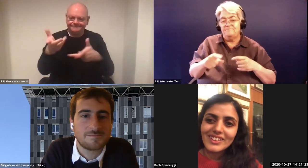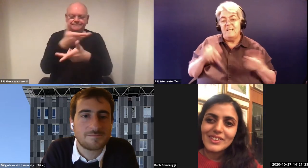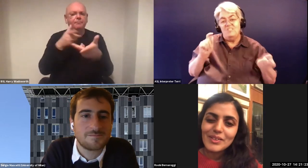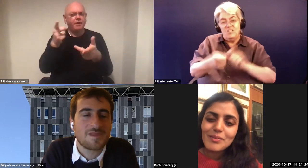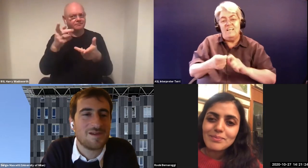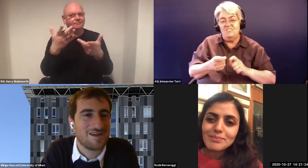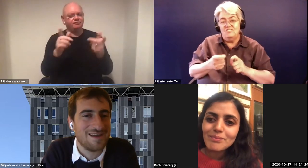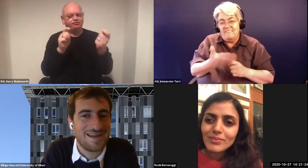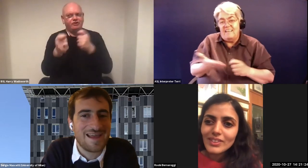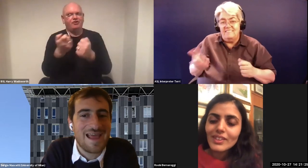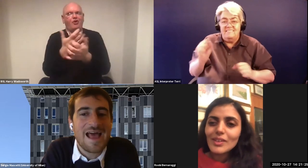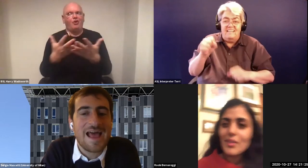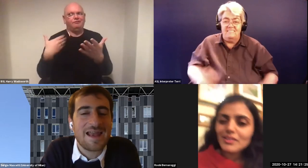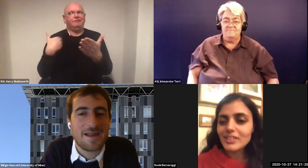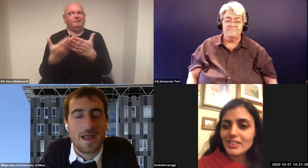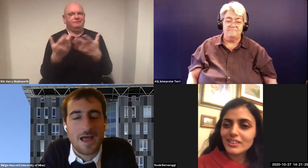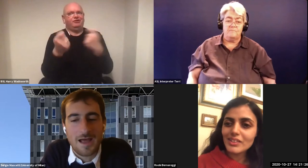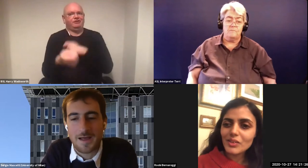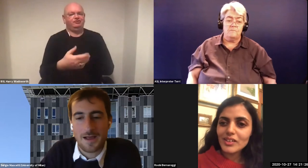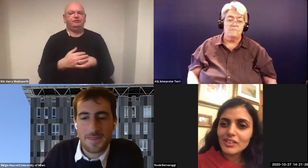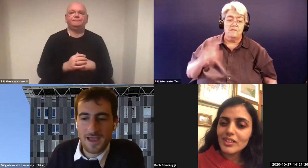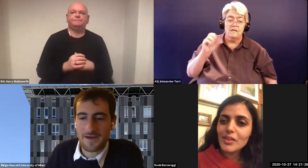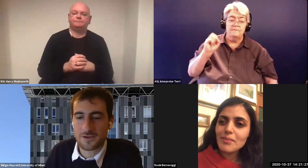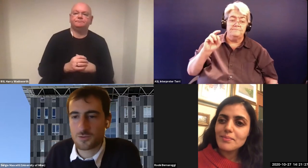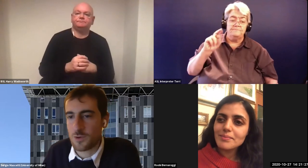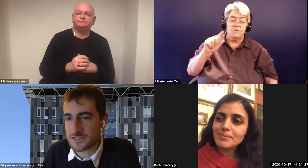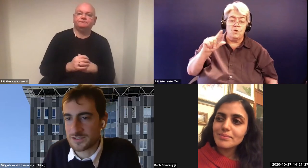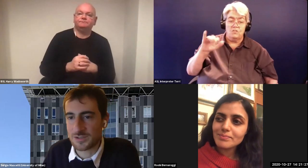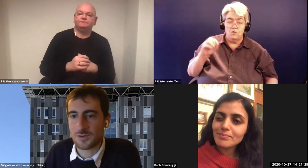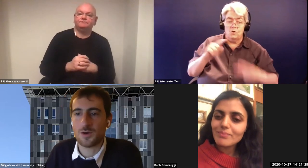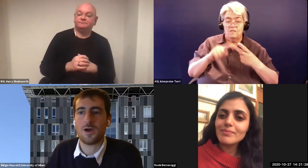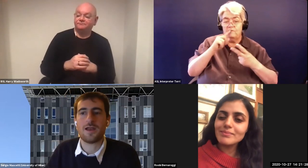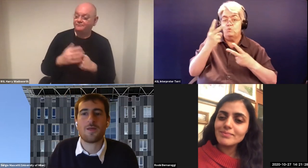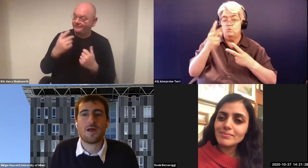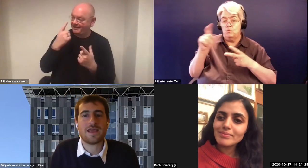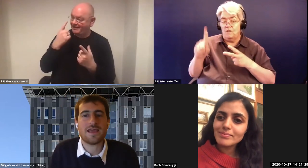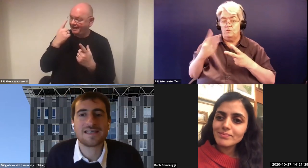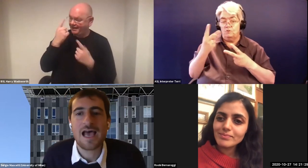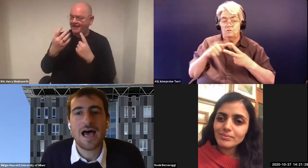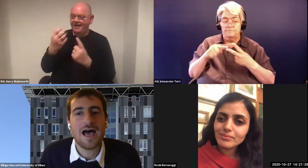yeah okay and uh I think I have other two questions so uh another one is uh